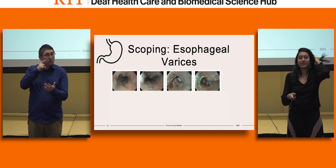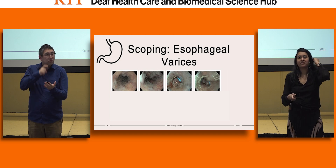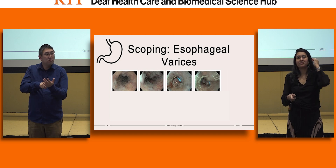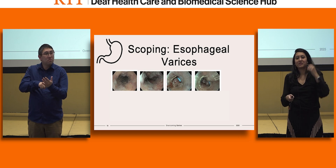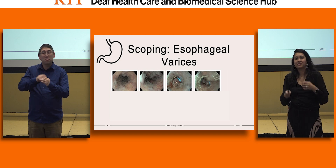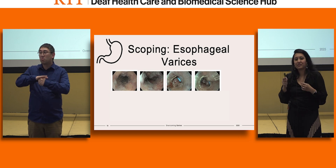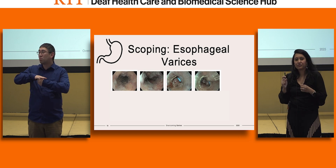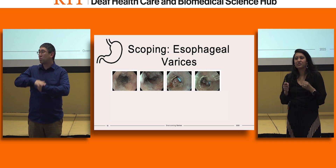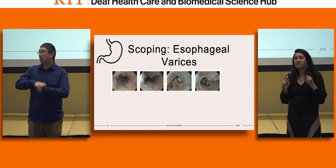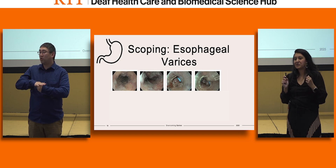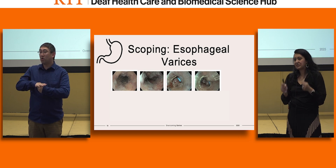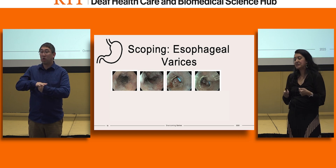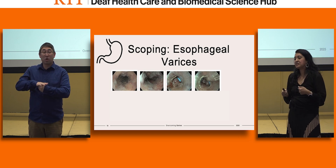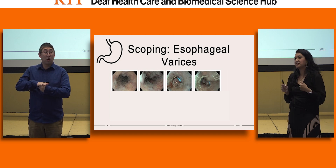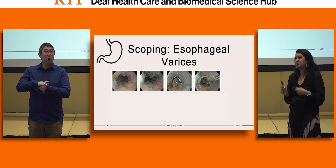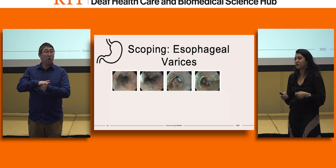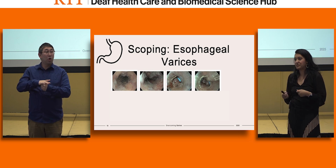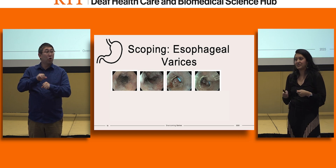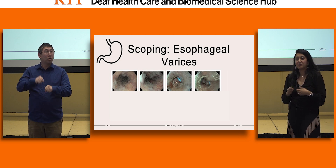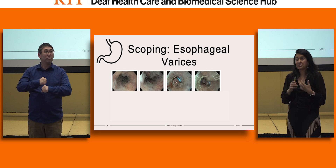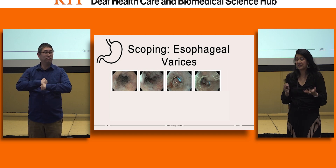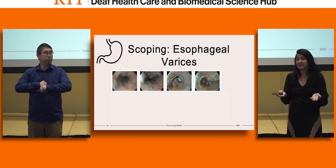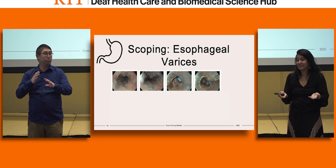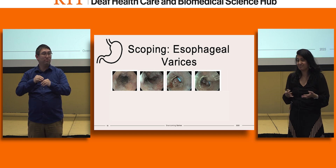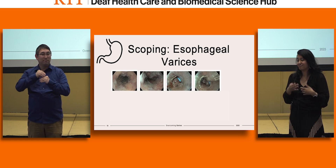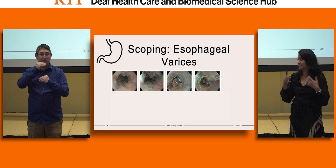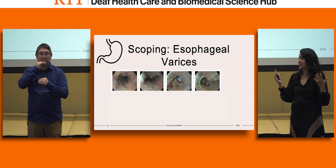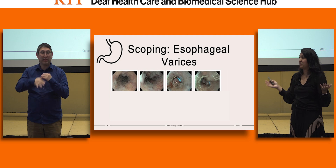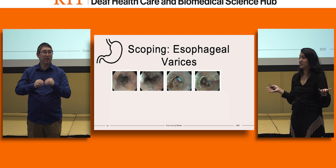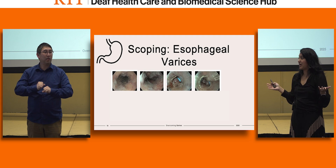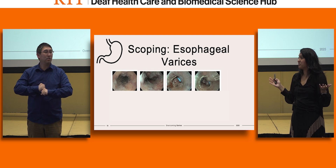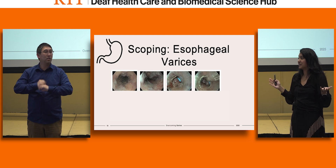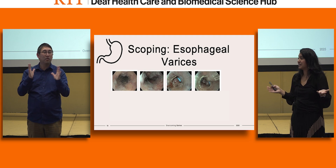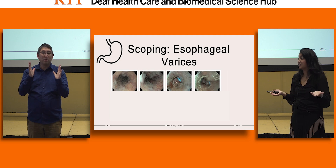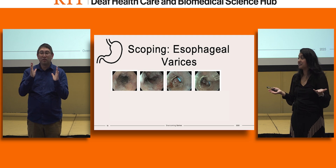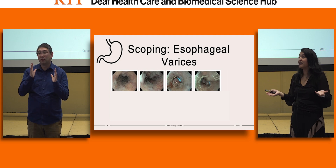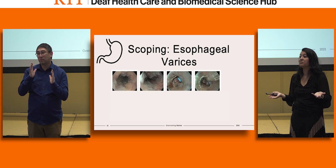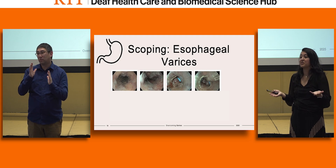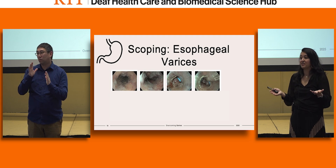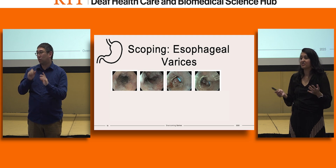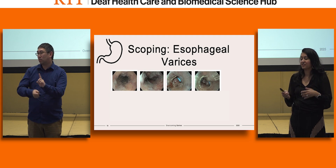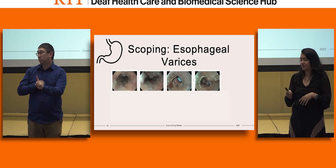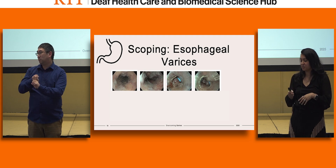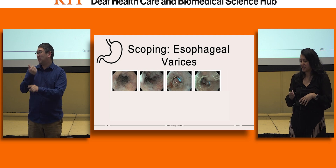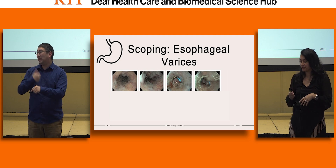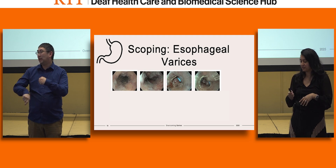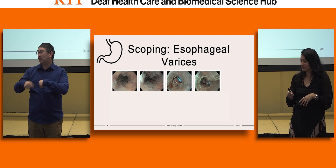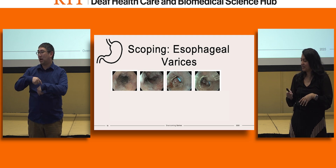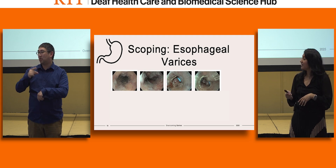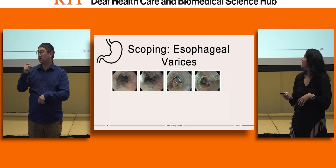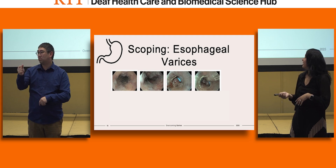because those could spontaneously burst and bleed, and it would happen at any time, potentially, for the patient.